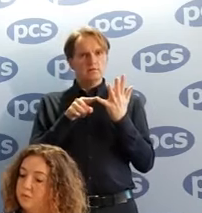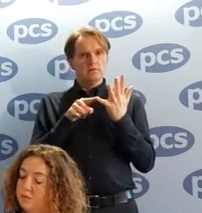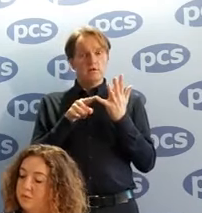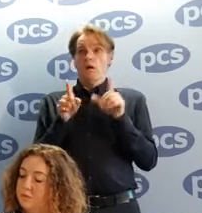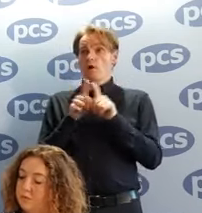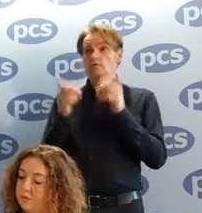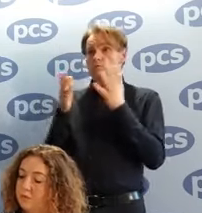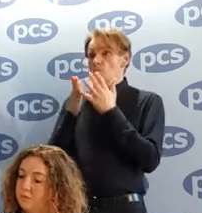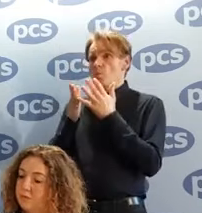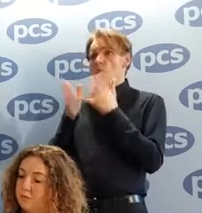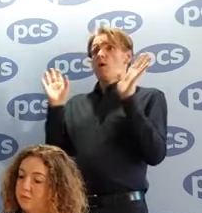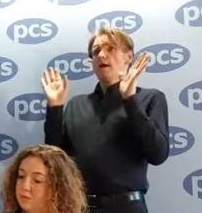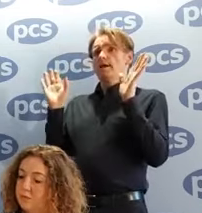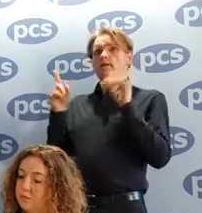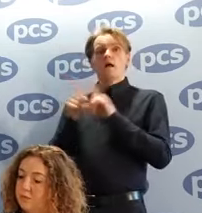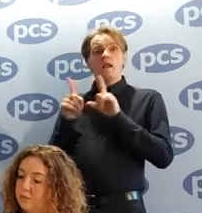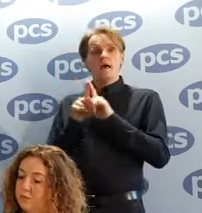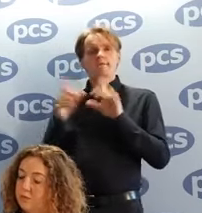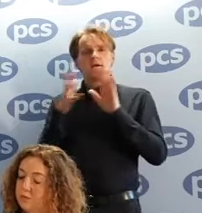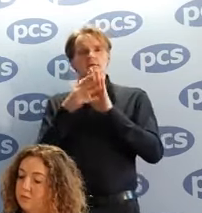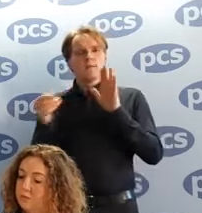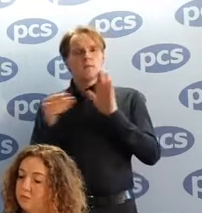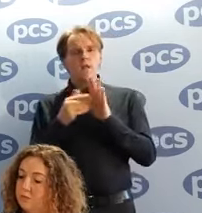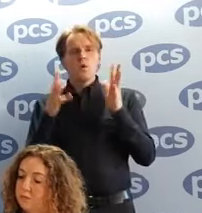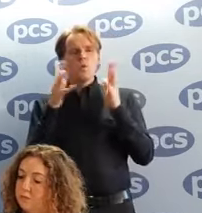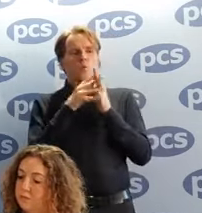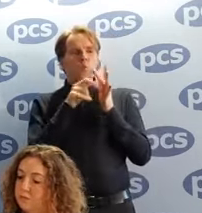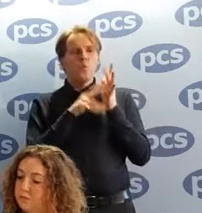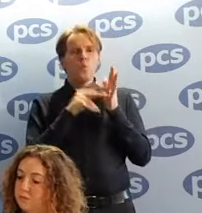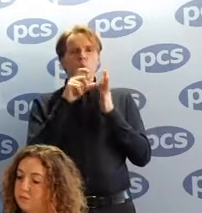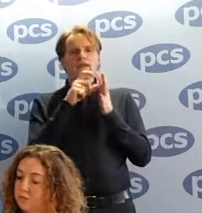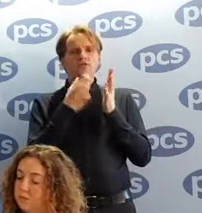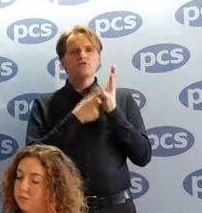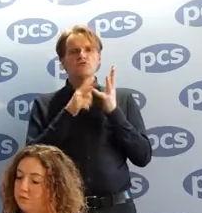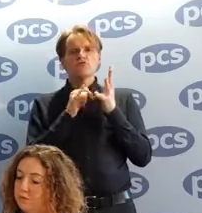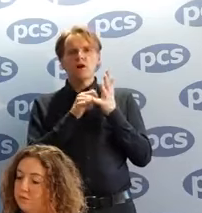so for example you know Windrush, what what a disgraceful way to treat people